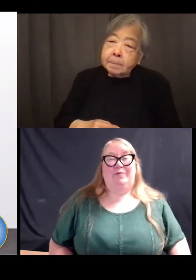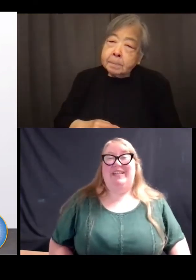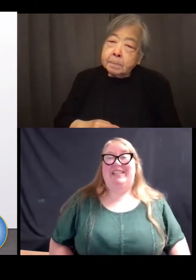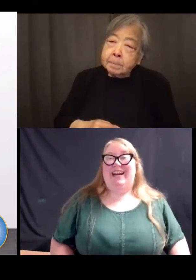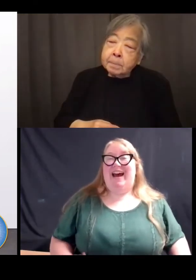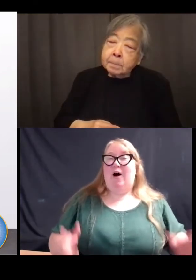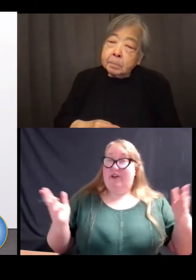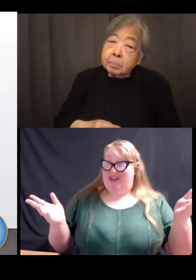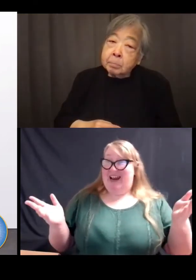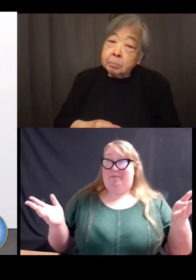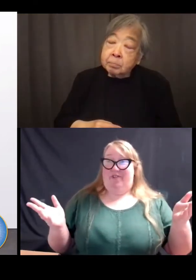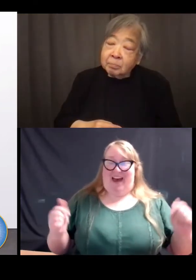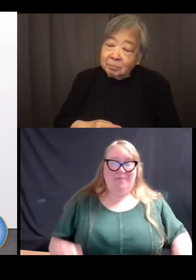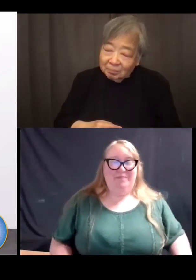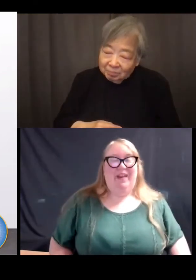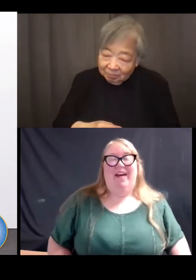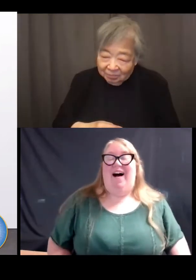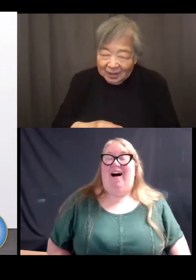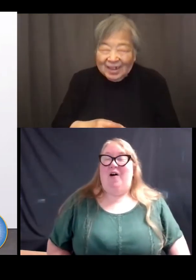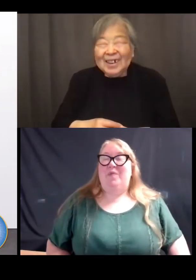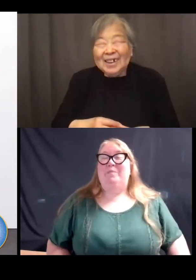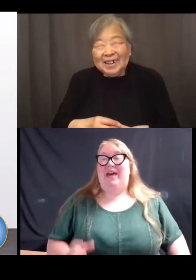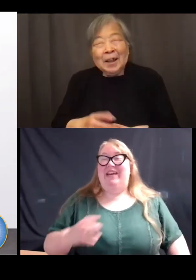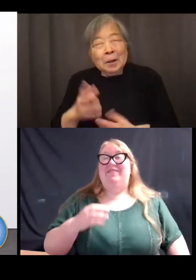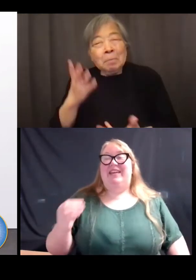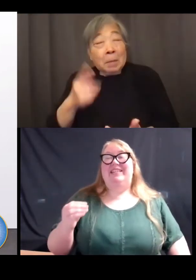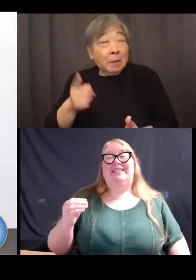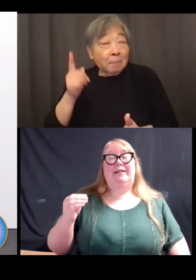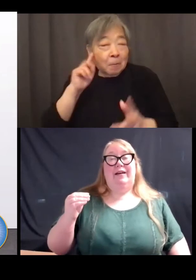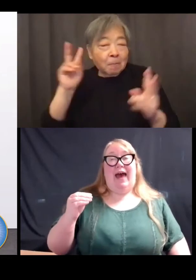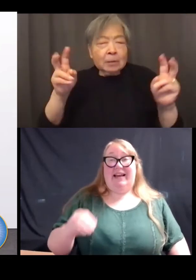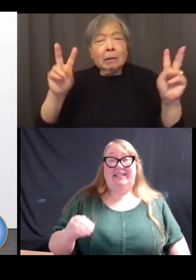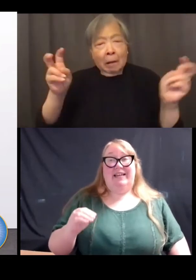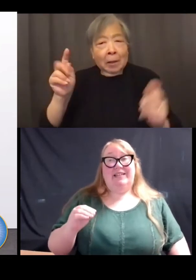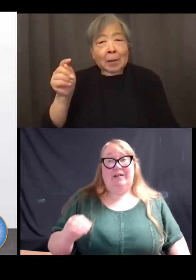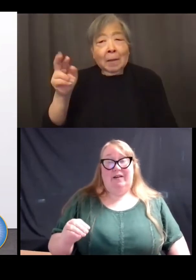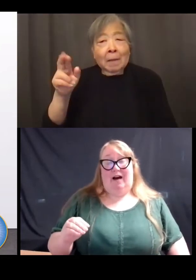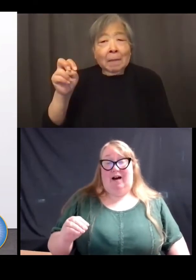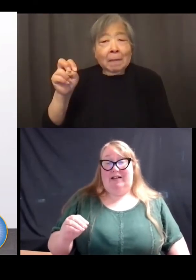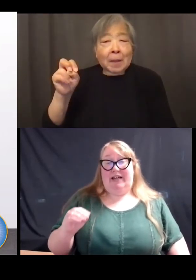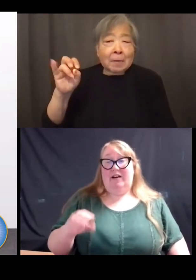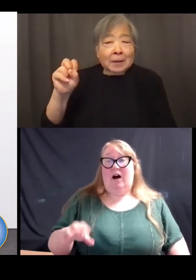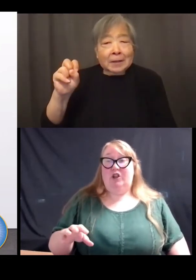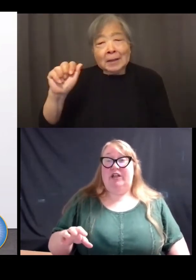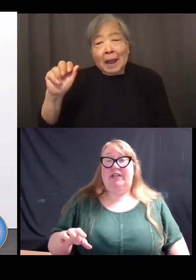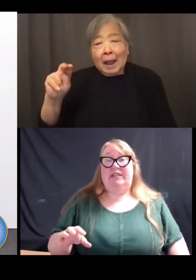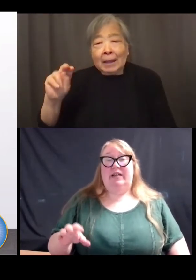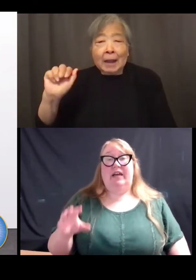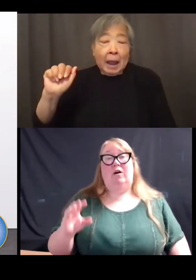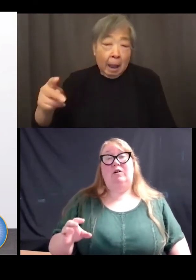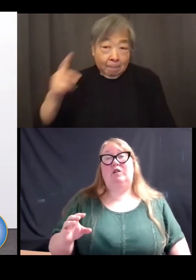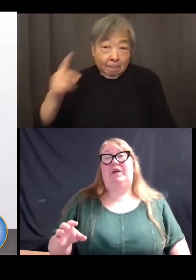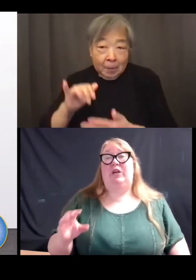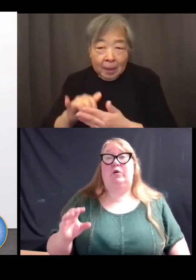As we say now there is an app for that Many of these access technologies can also be used